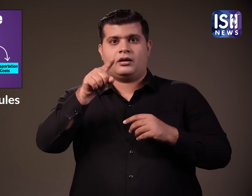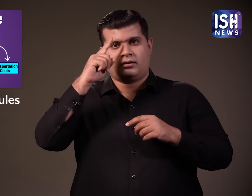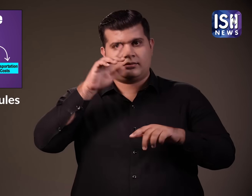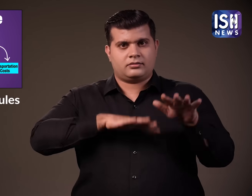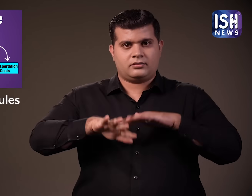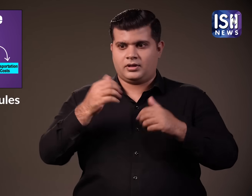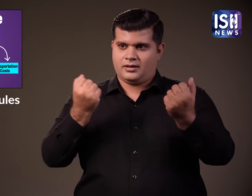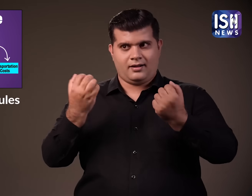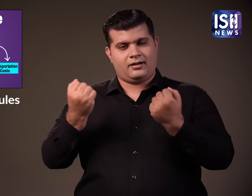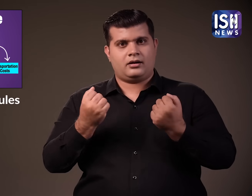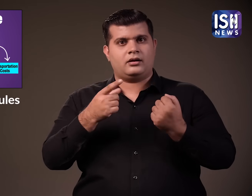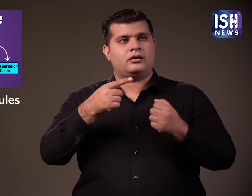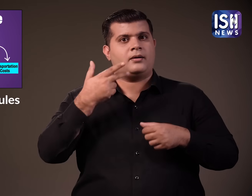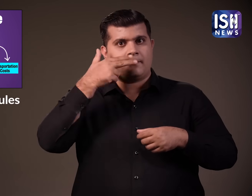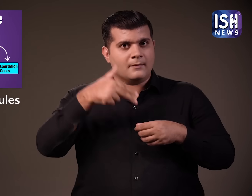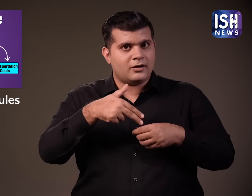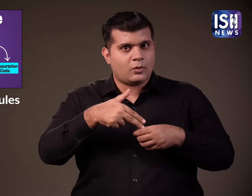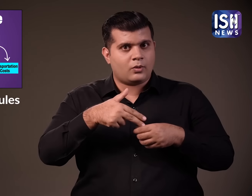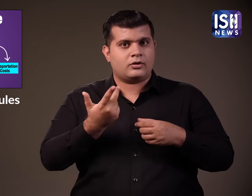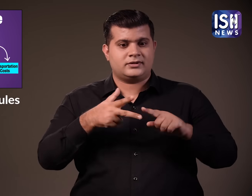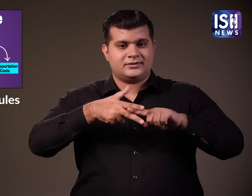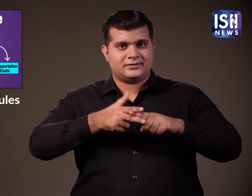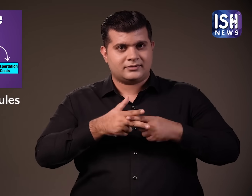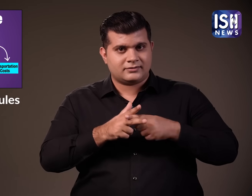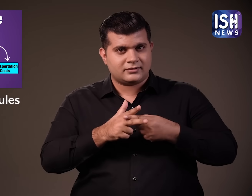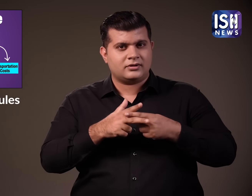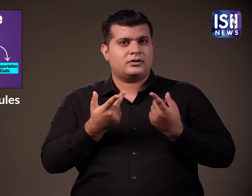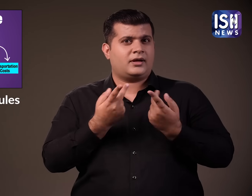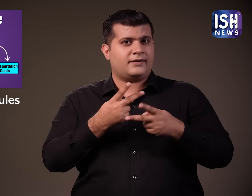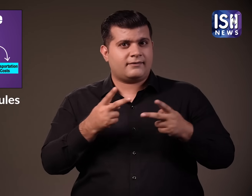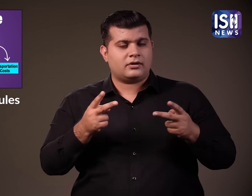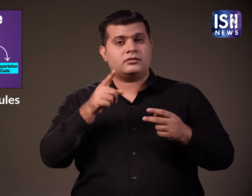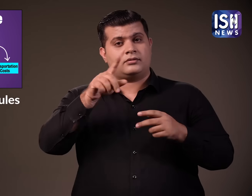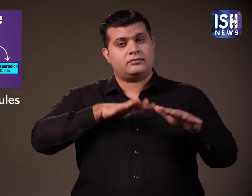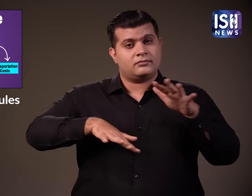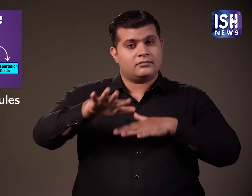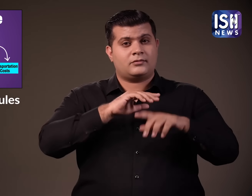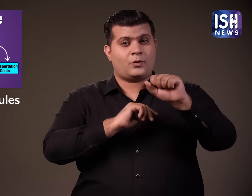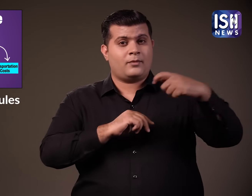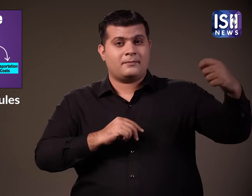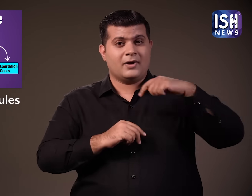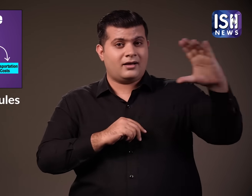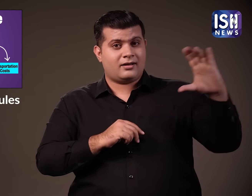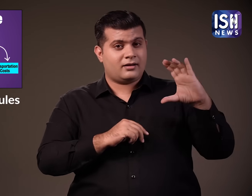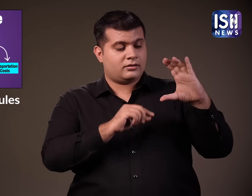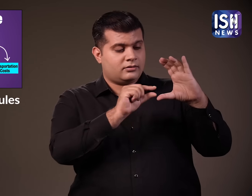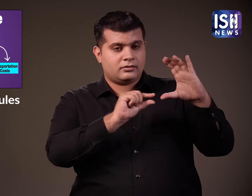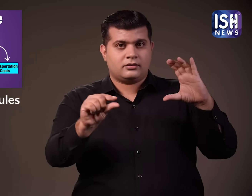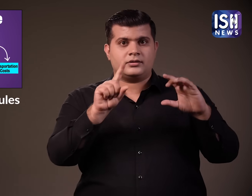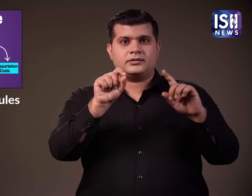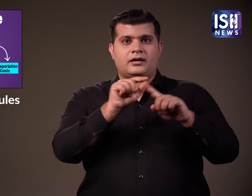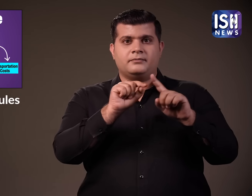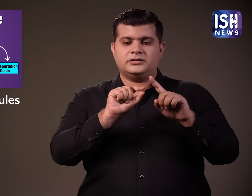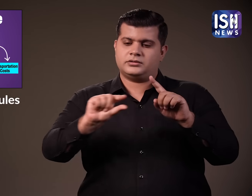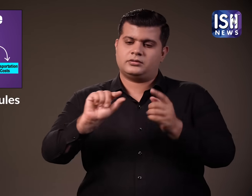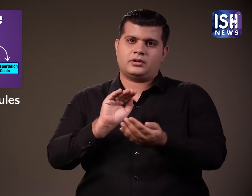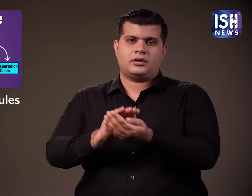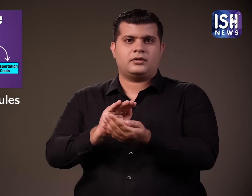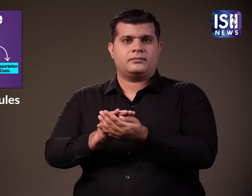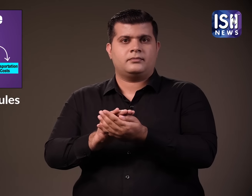Your total transportation costs like fuel, maintenance etc should be less than 10% of your monthly income.